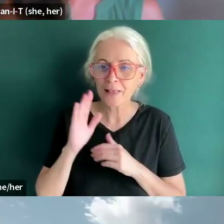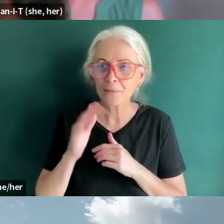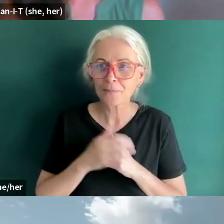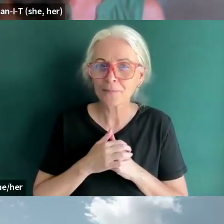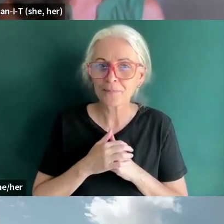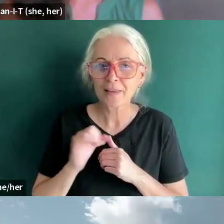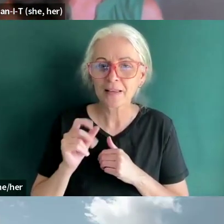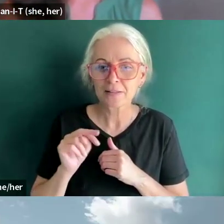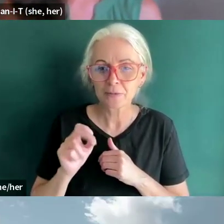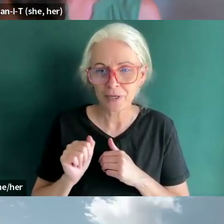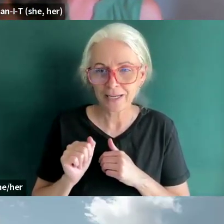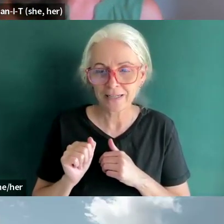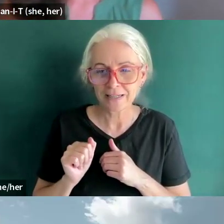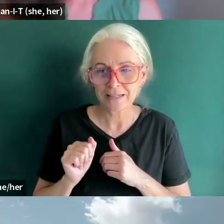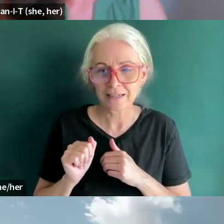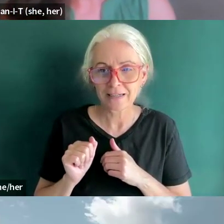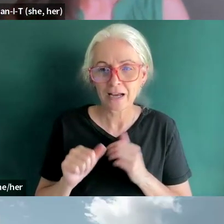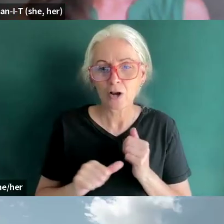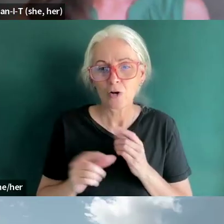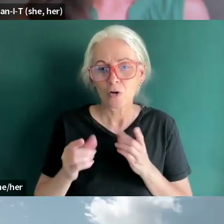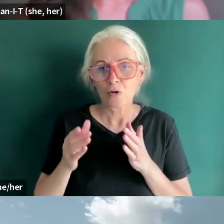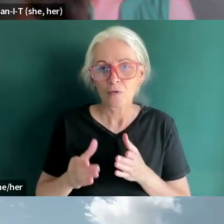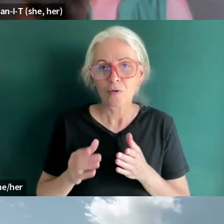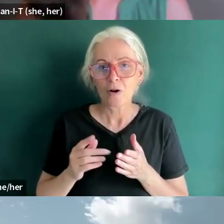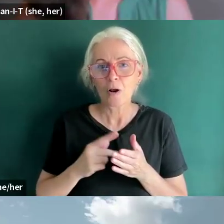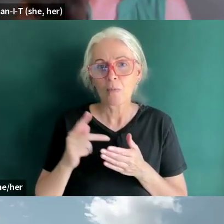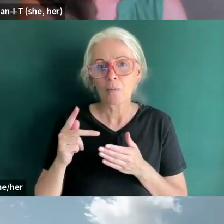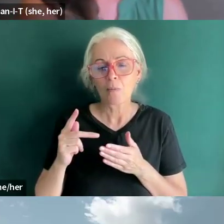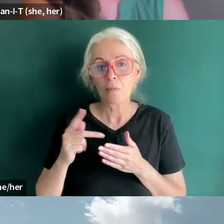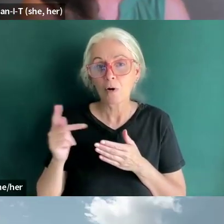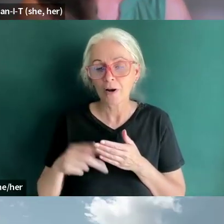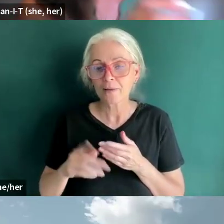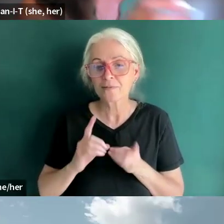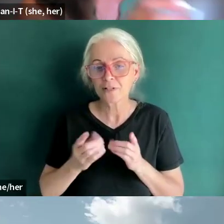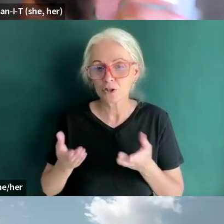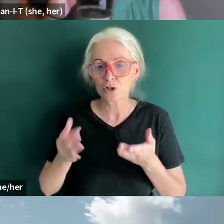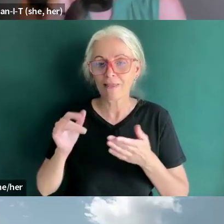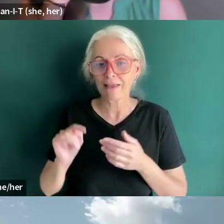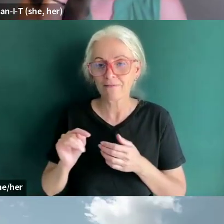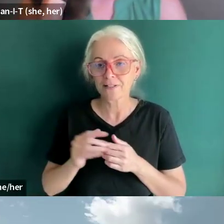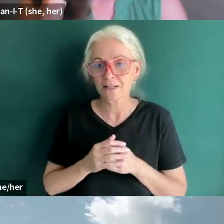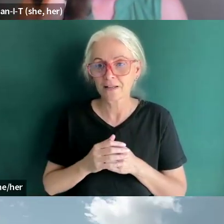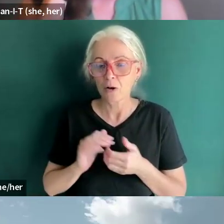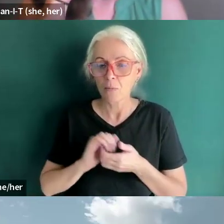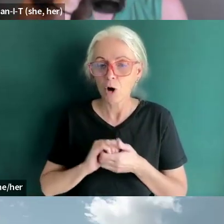I'm Sabrina Tam, Associate Director of Programs at DigitalLIFT, and so for partners who are maybe